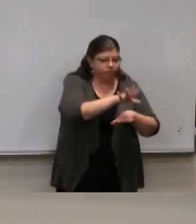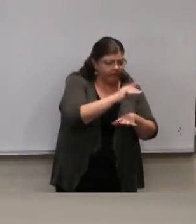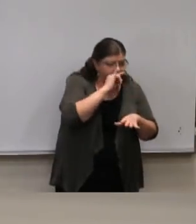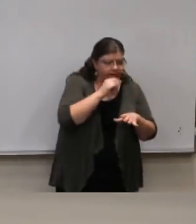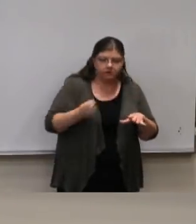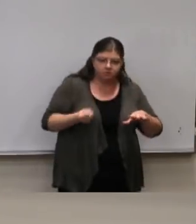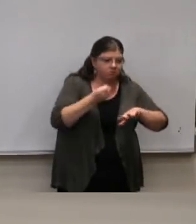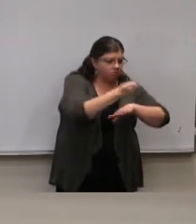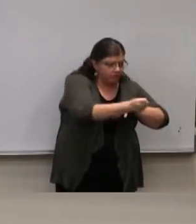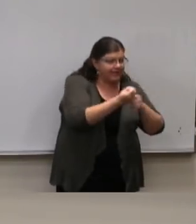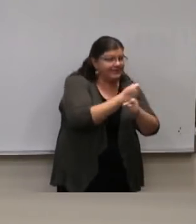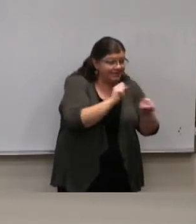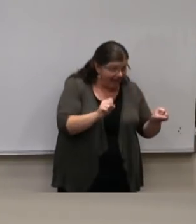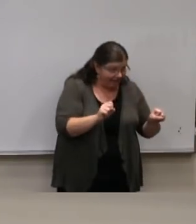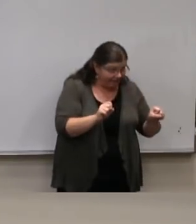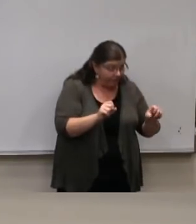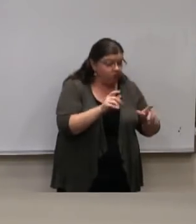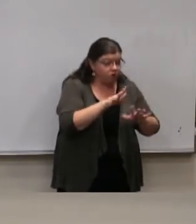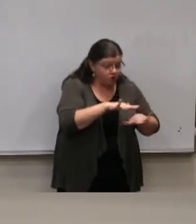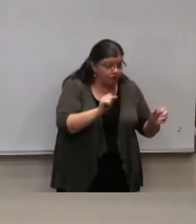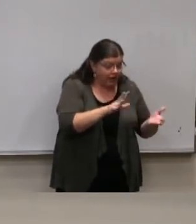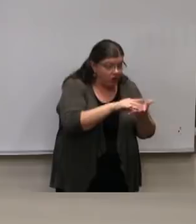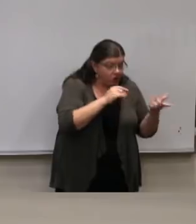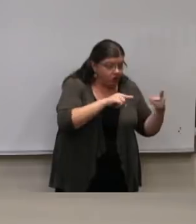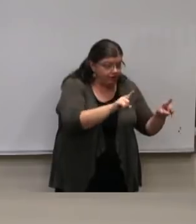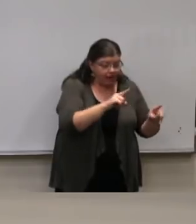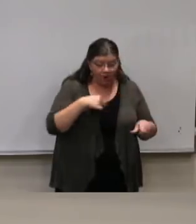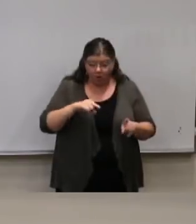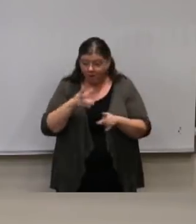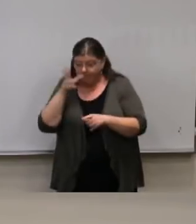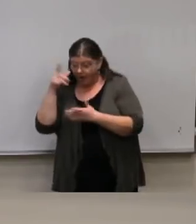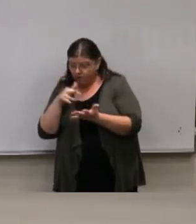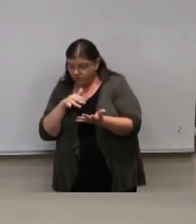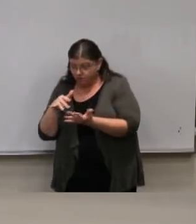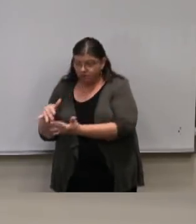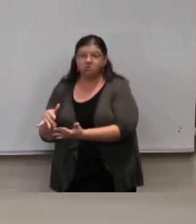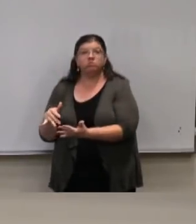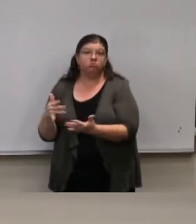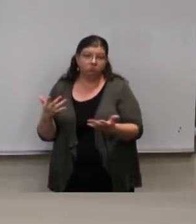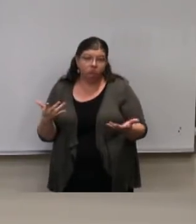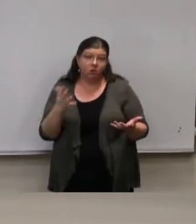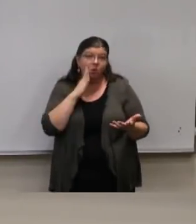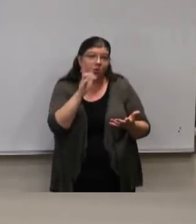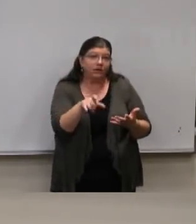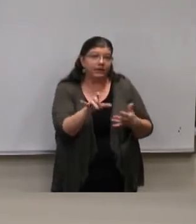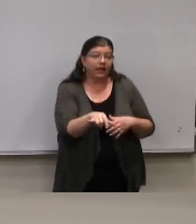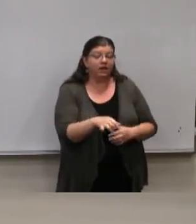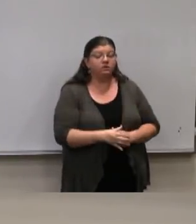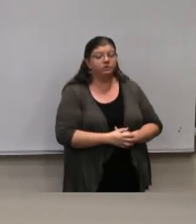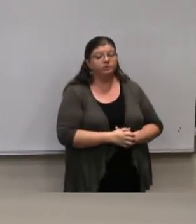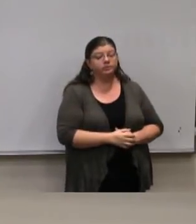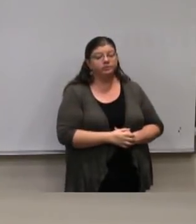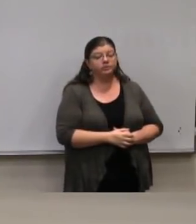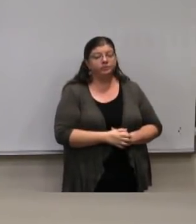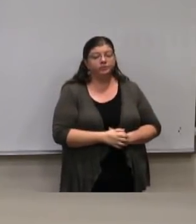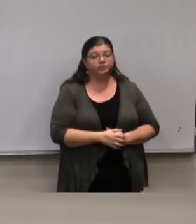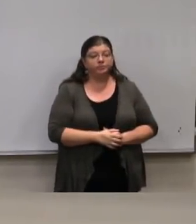in a safe environment where the children can learn during the day while the parents are also learning. We need to manage our services.